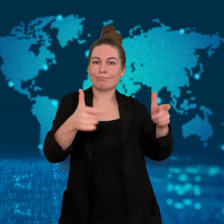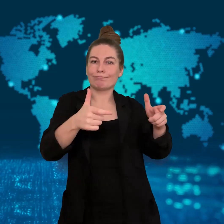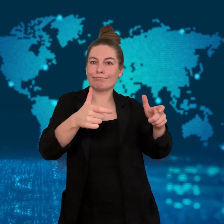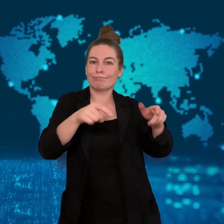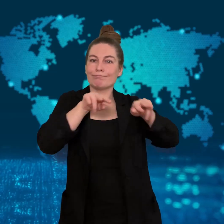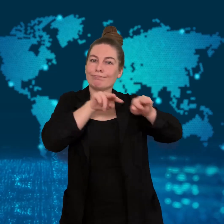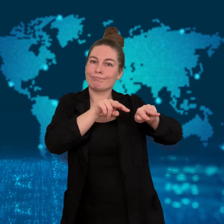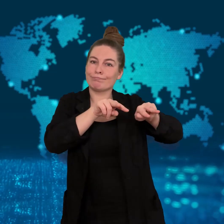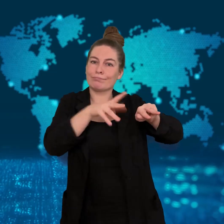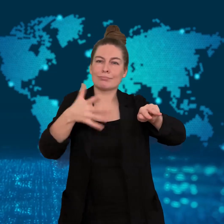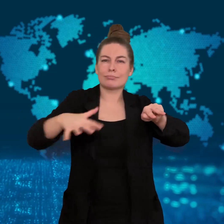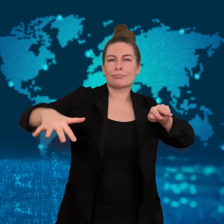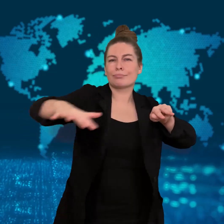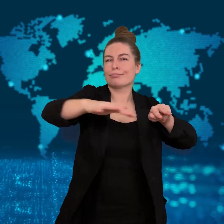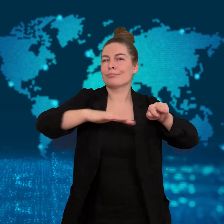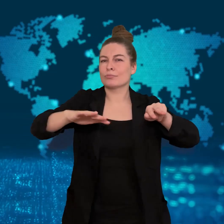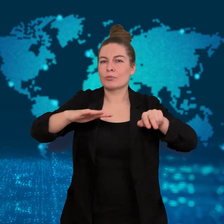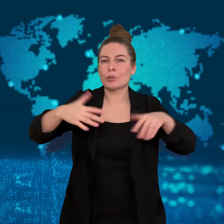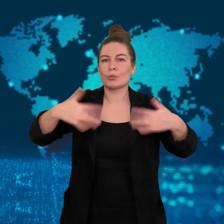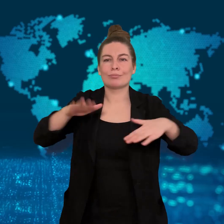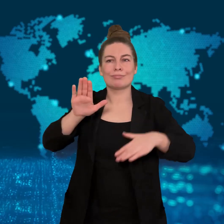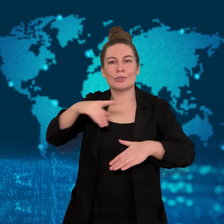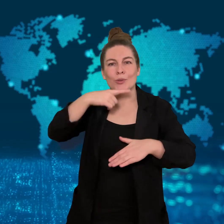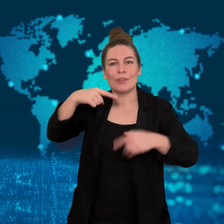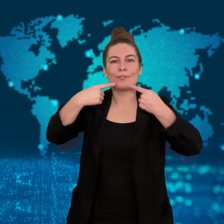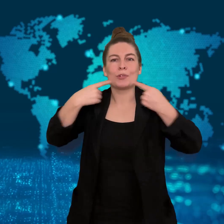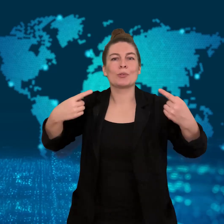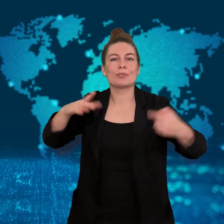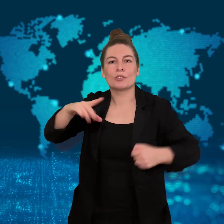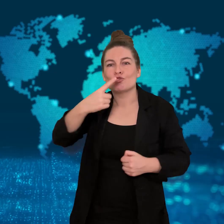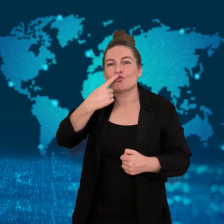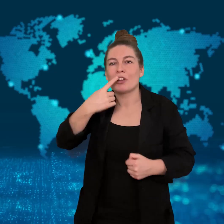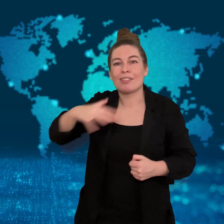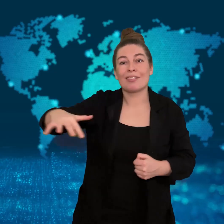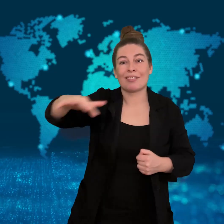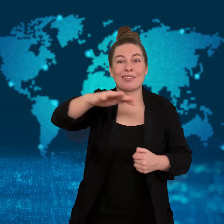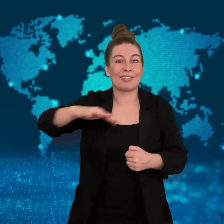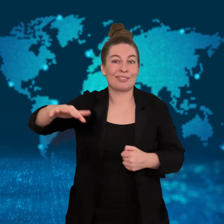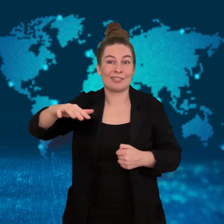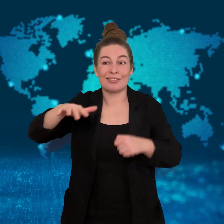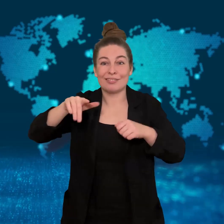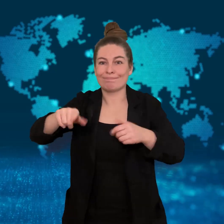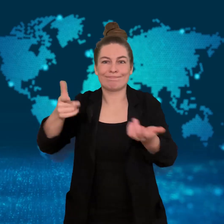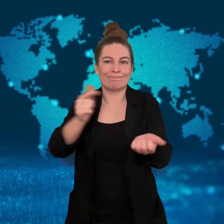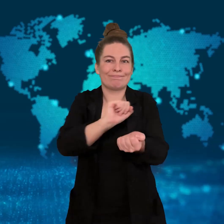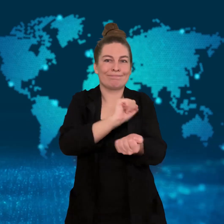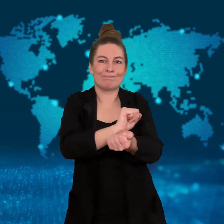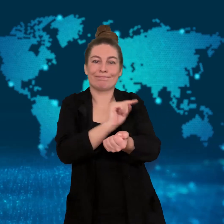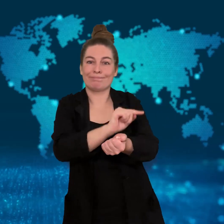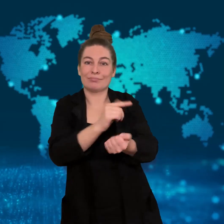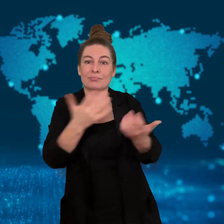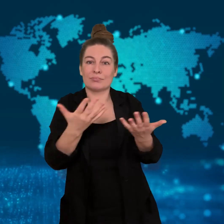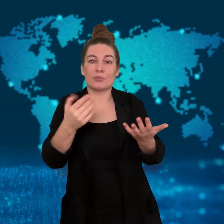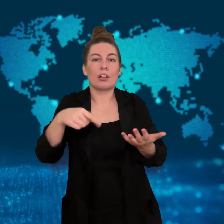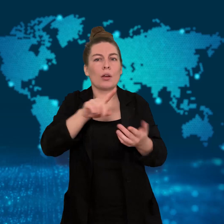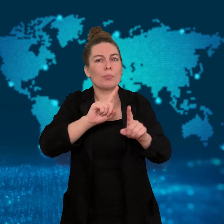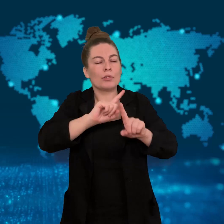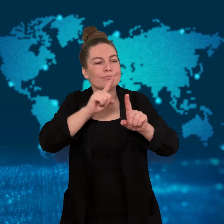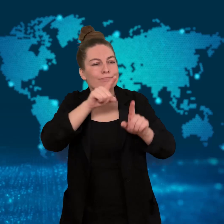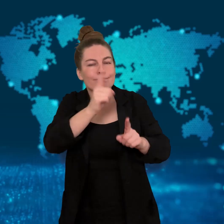None of them were charged, but many are upset that the reporters were not